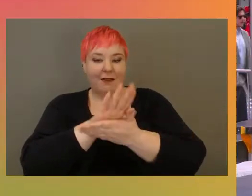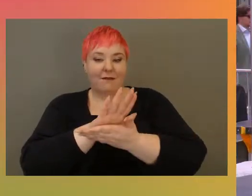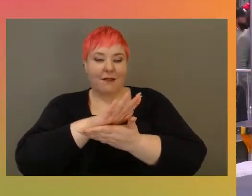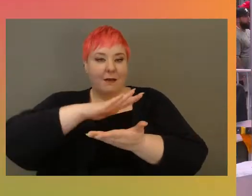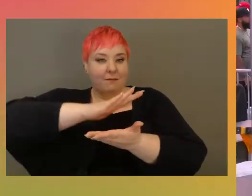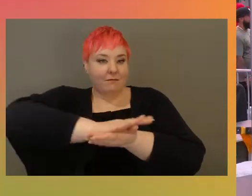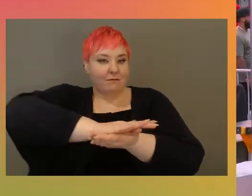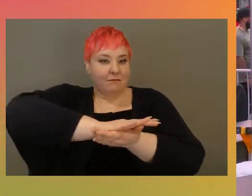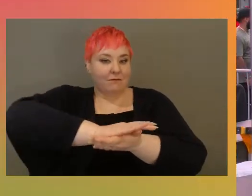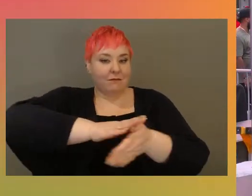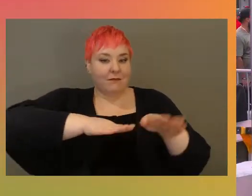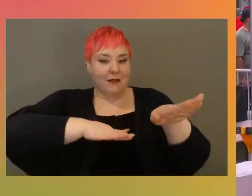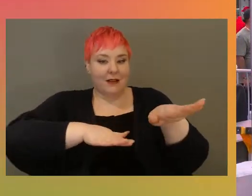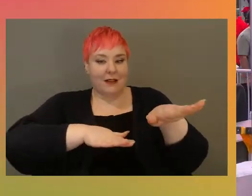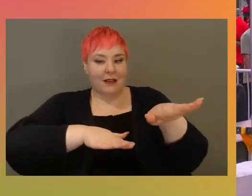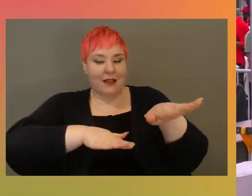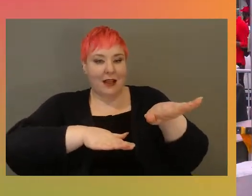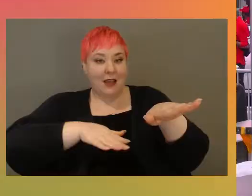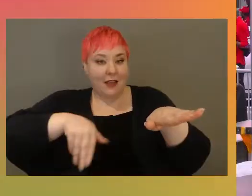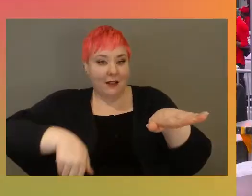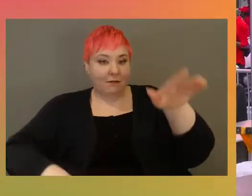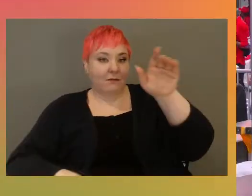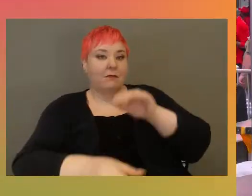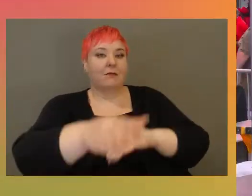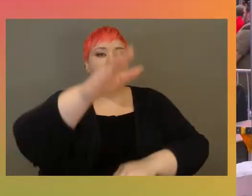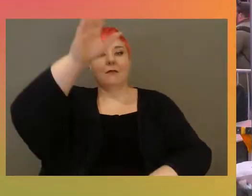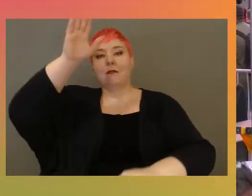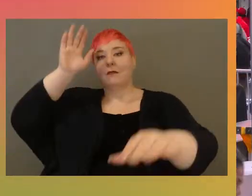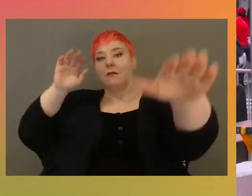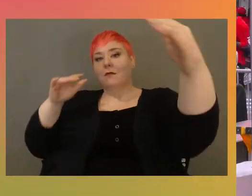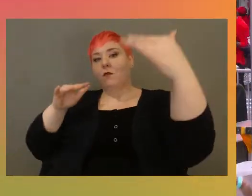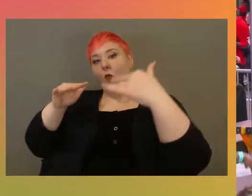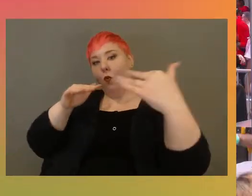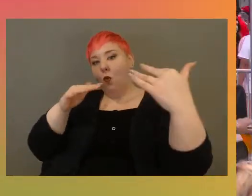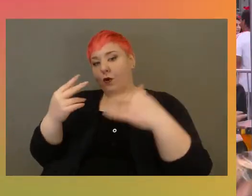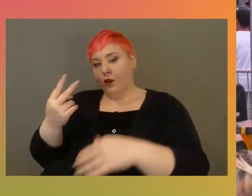STEP YOUR RIGHT FOOT BACK.